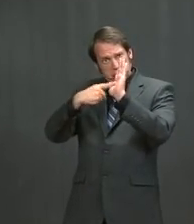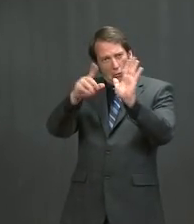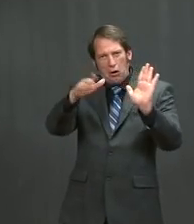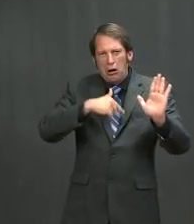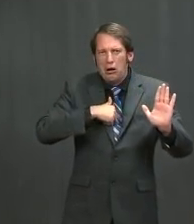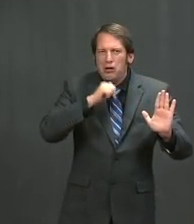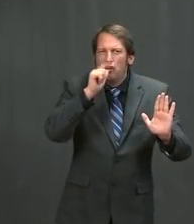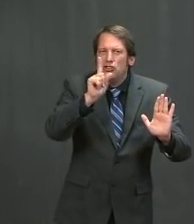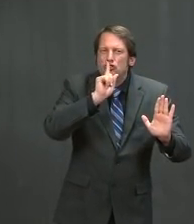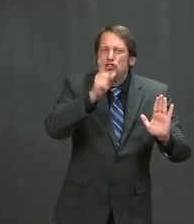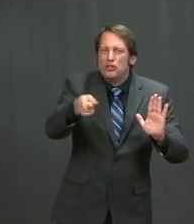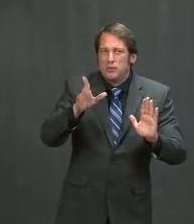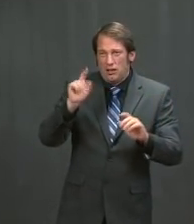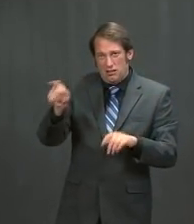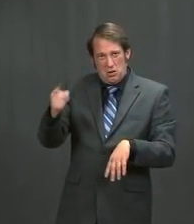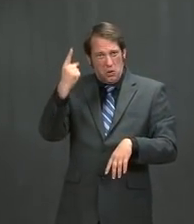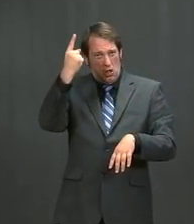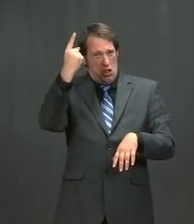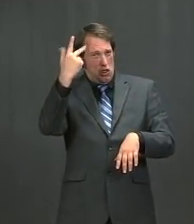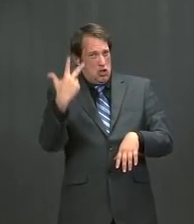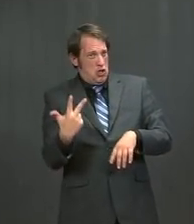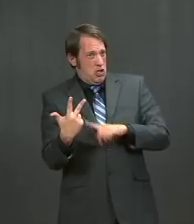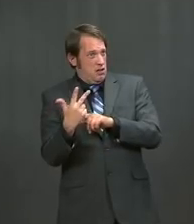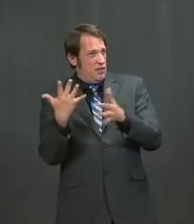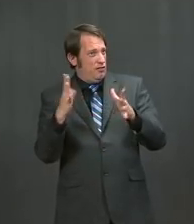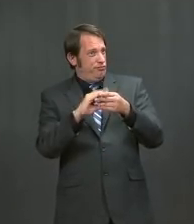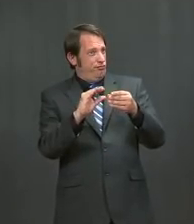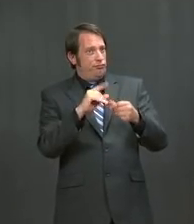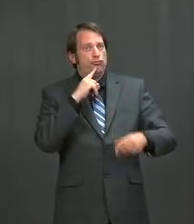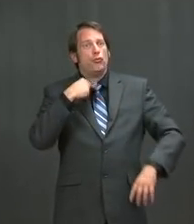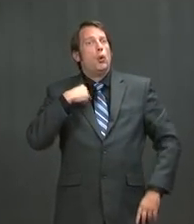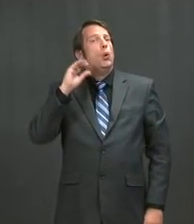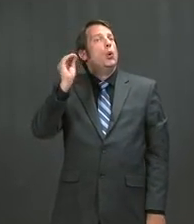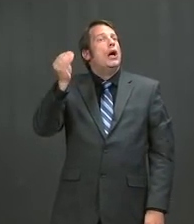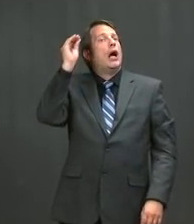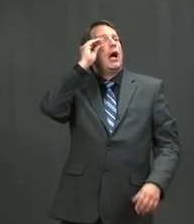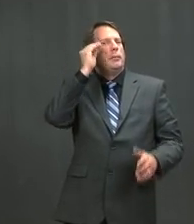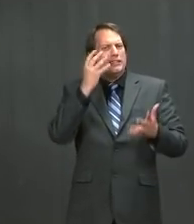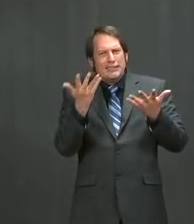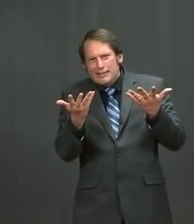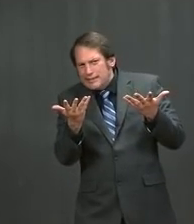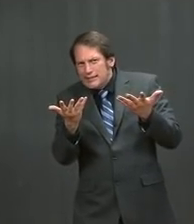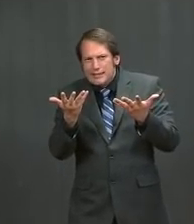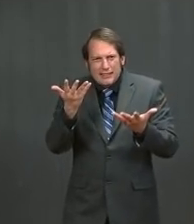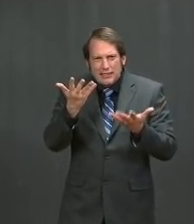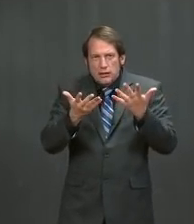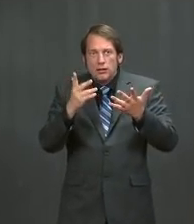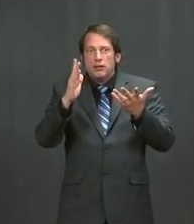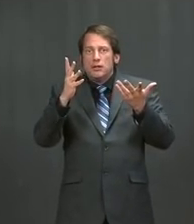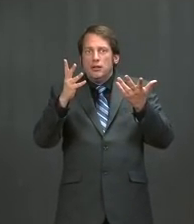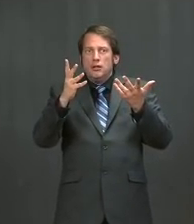The Press: Forty percent said that they did not approve though. Ms. Psaki: Fair. But also, a three -- one third said they had no view.